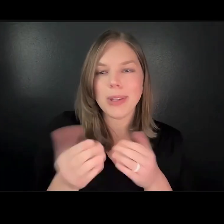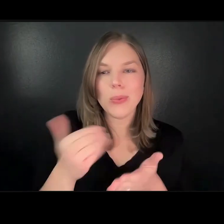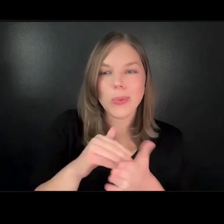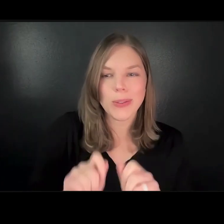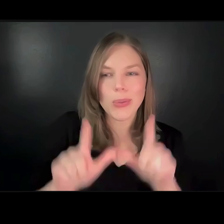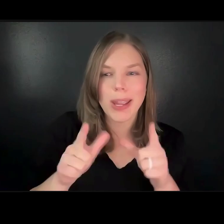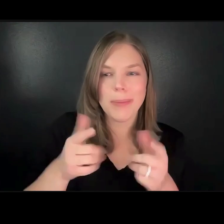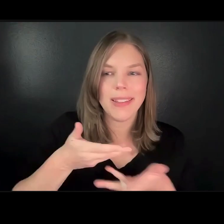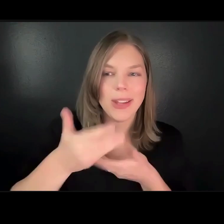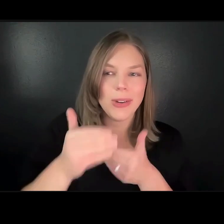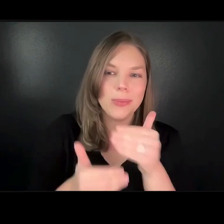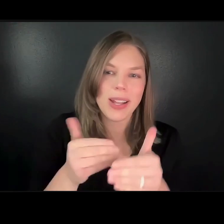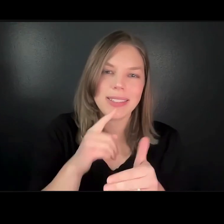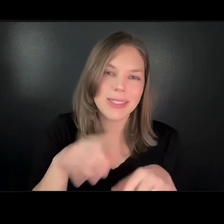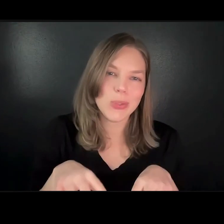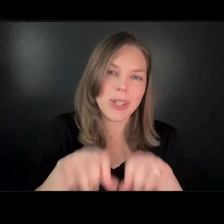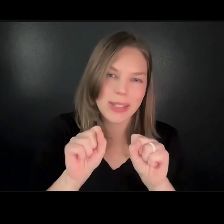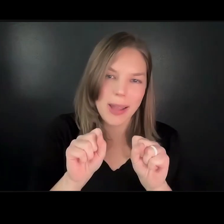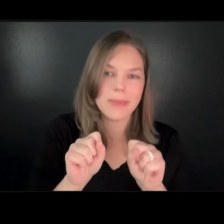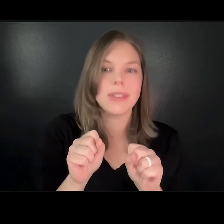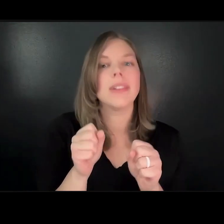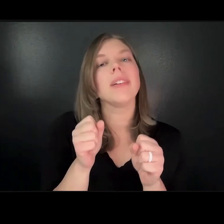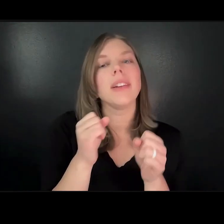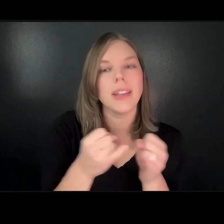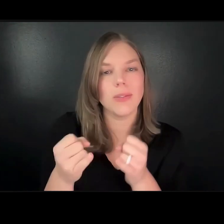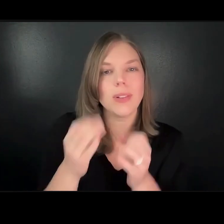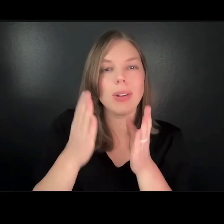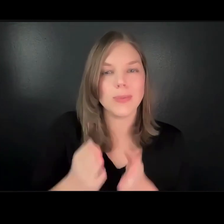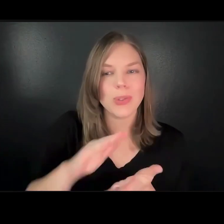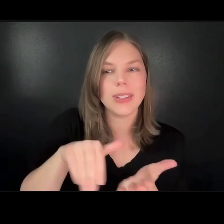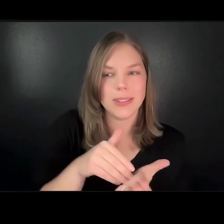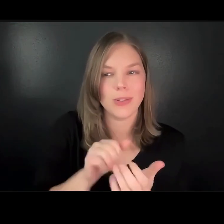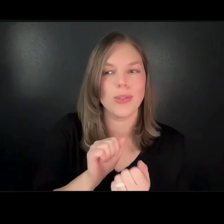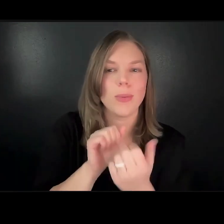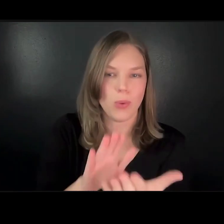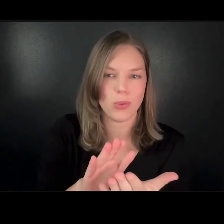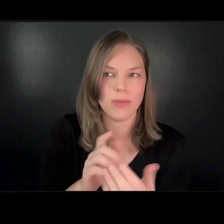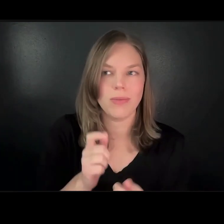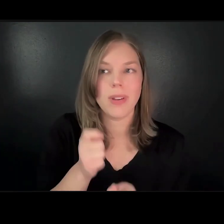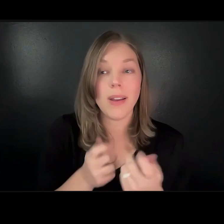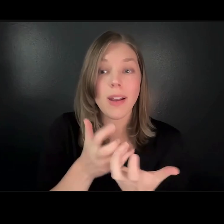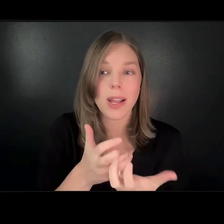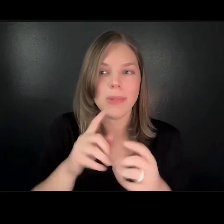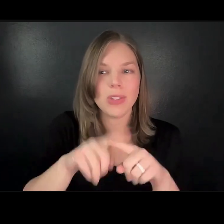So, the first step to reframing the interactive process is to an adopt an individualized person-centered approach.